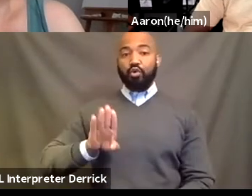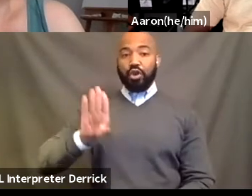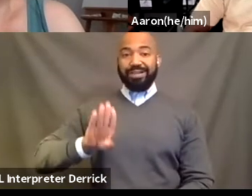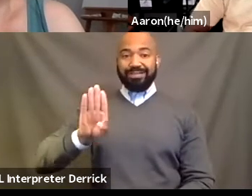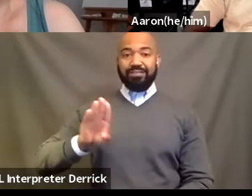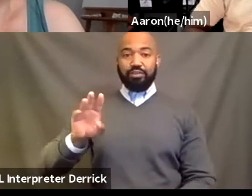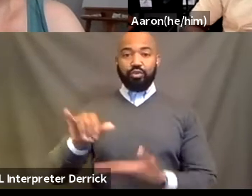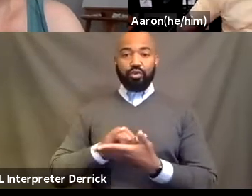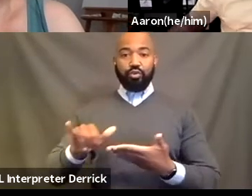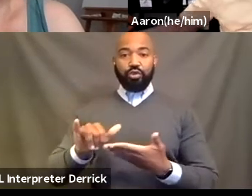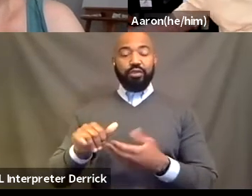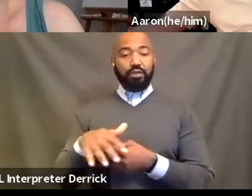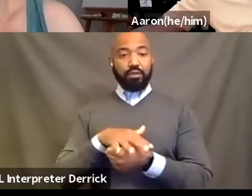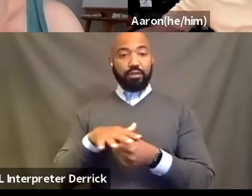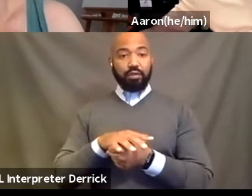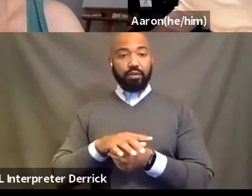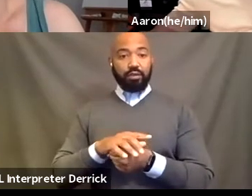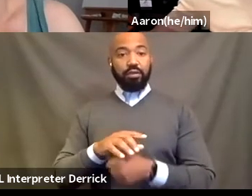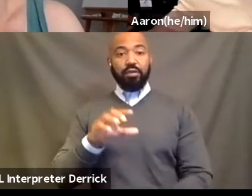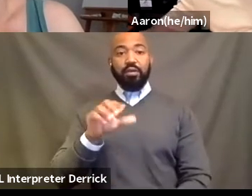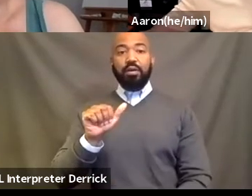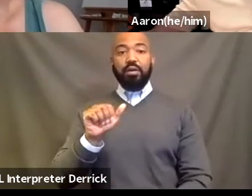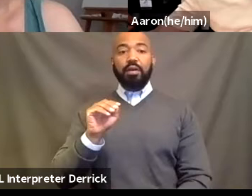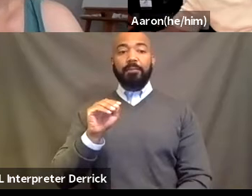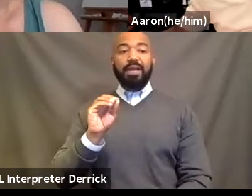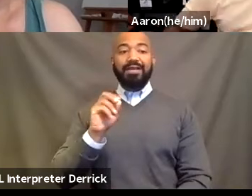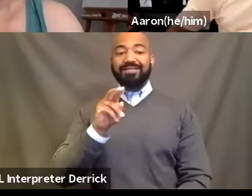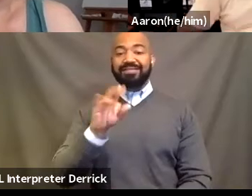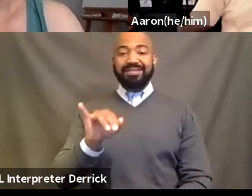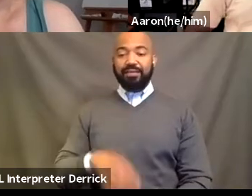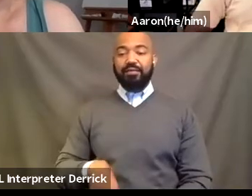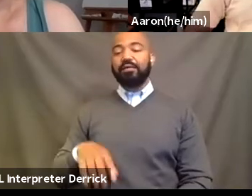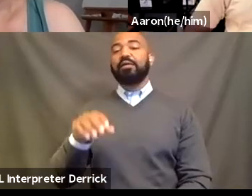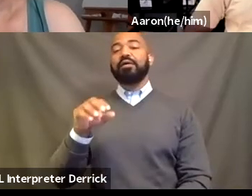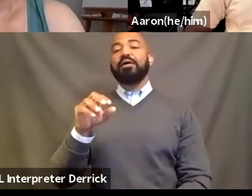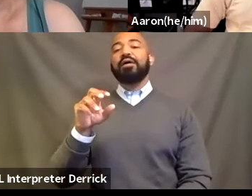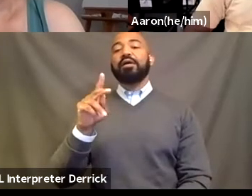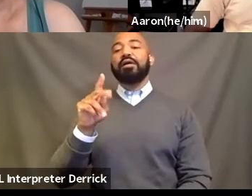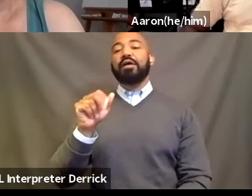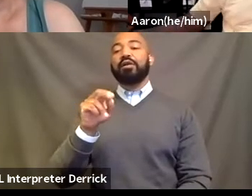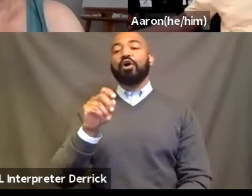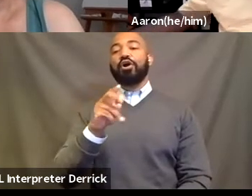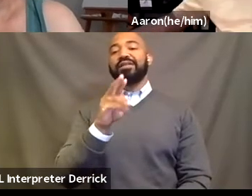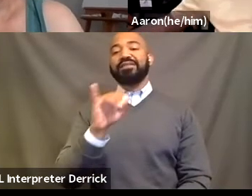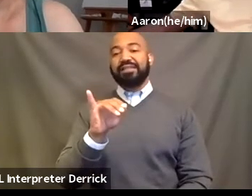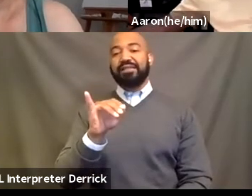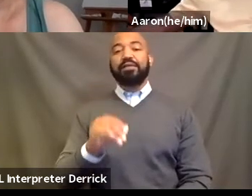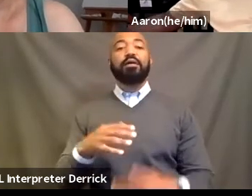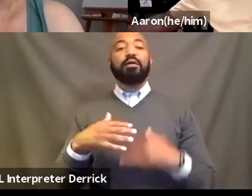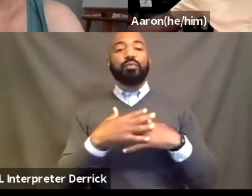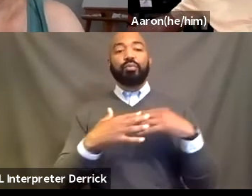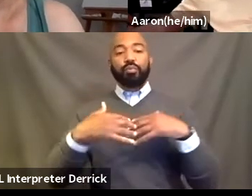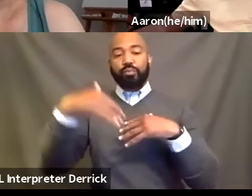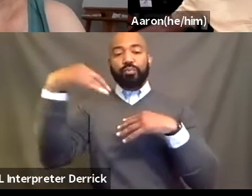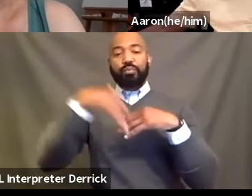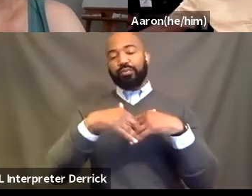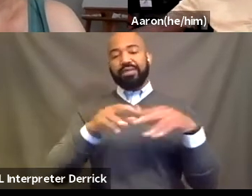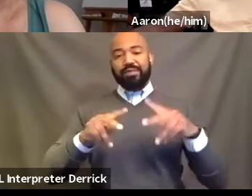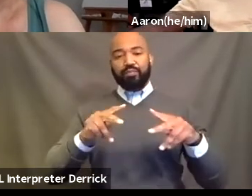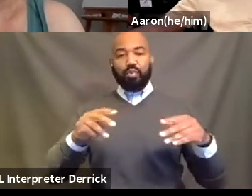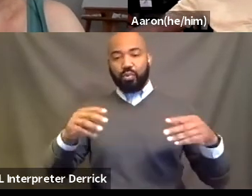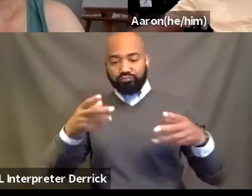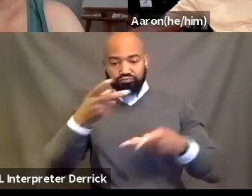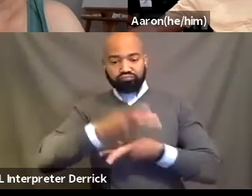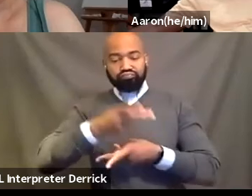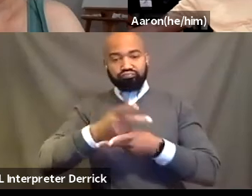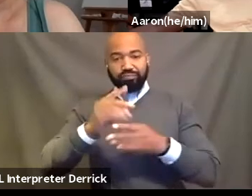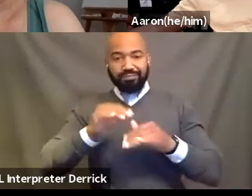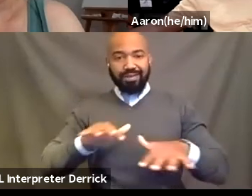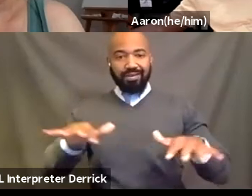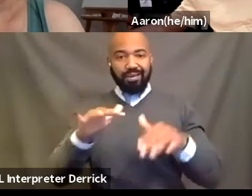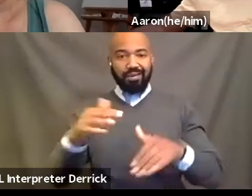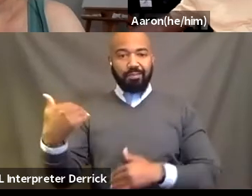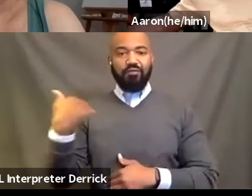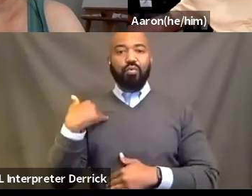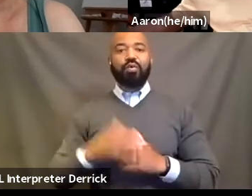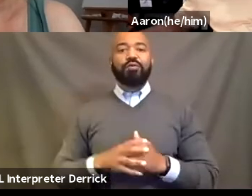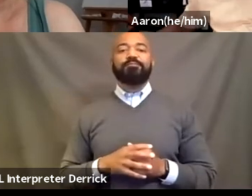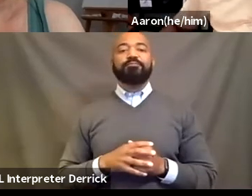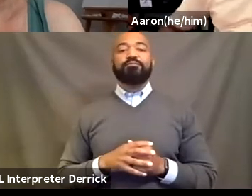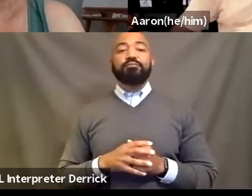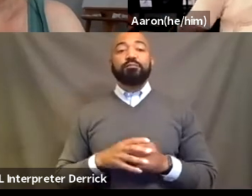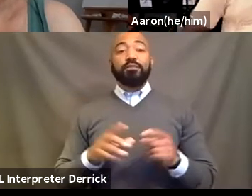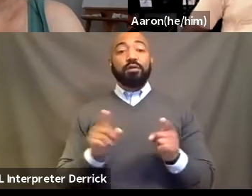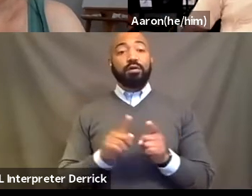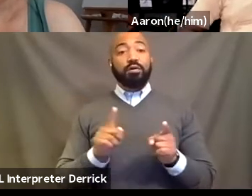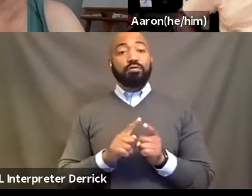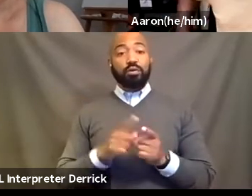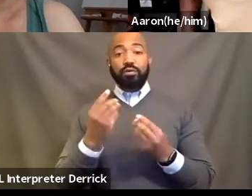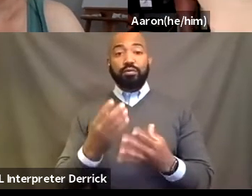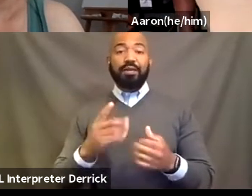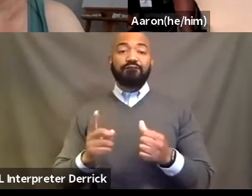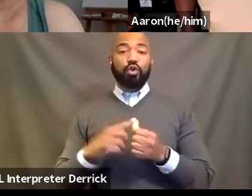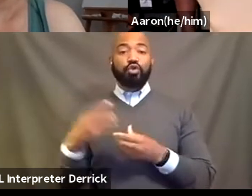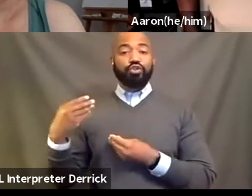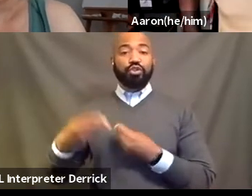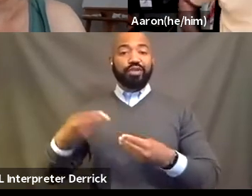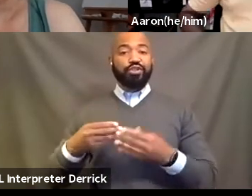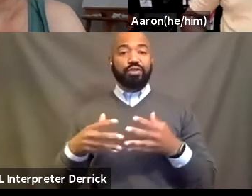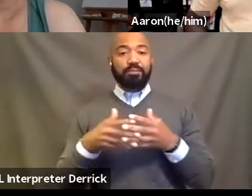x (they/themme): And I also acknowledge that i'm first generation American and my ancestors have been through lots of systemic and historical violence that continues to affect communities today.